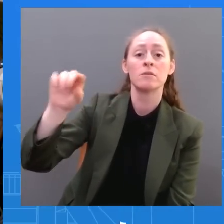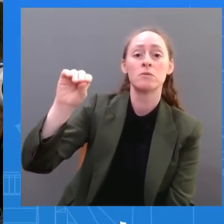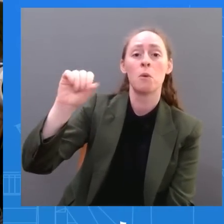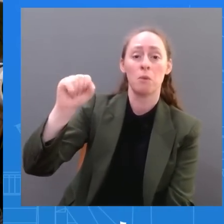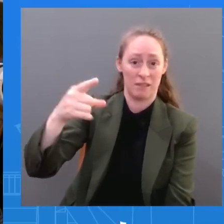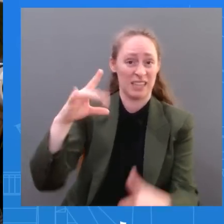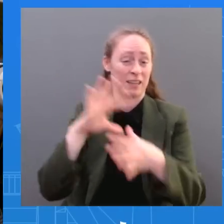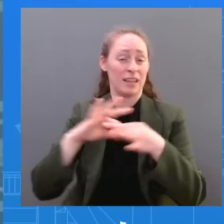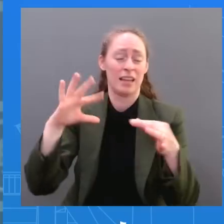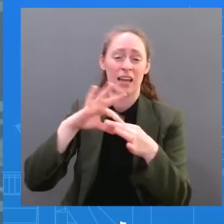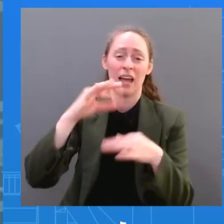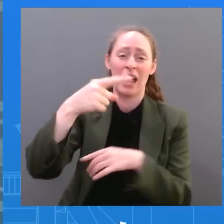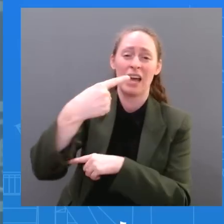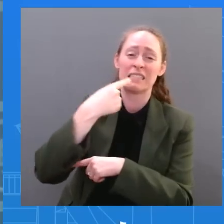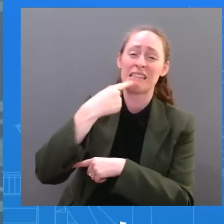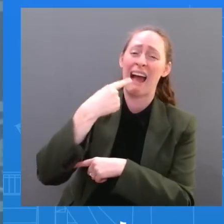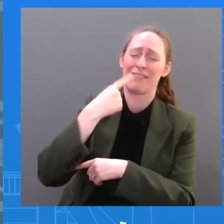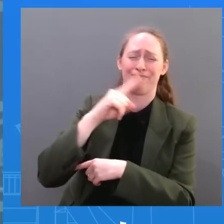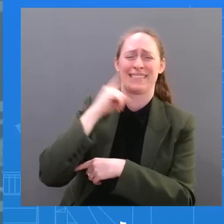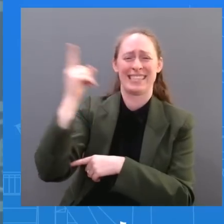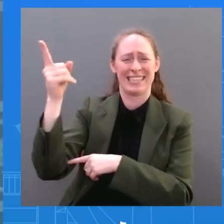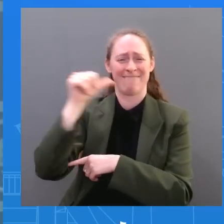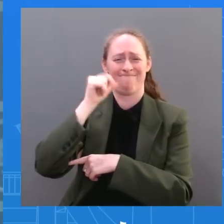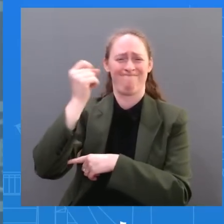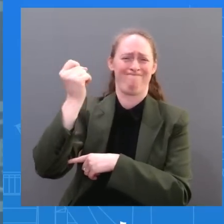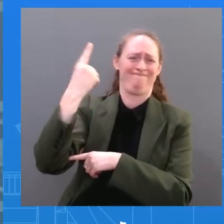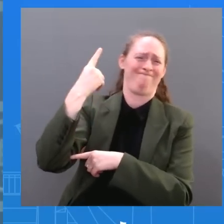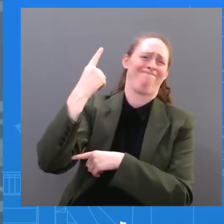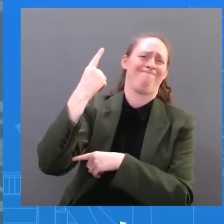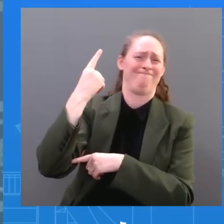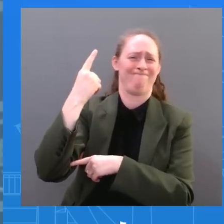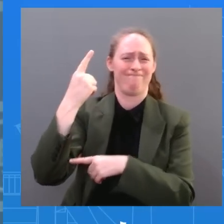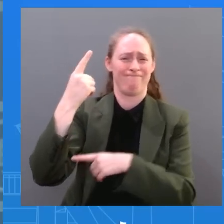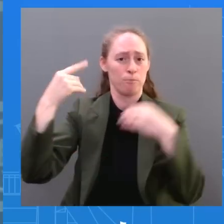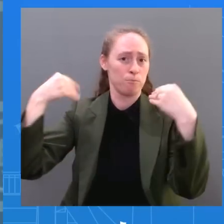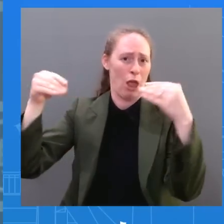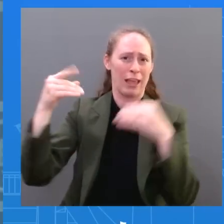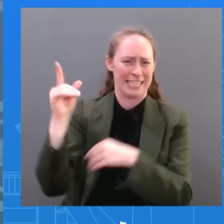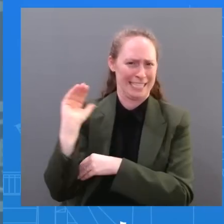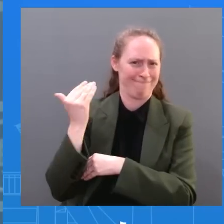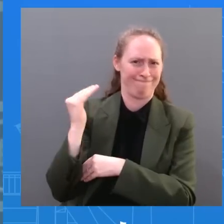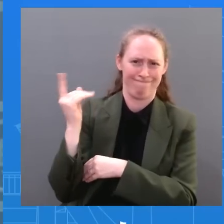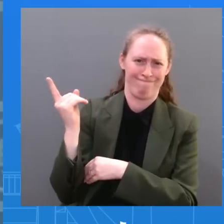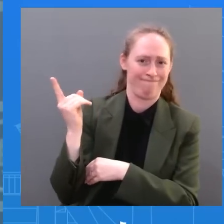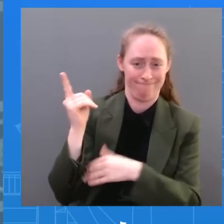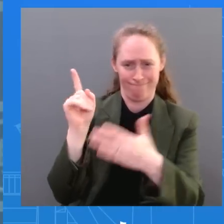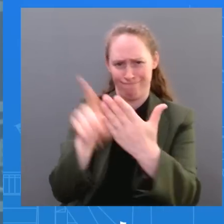Ms. Jean-Pierre: As you know, we completely disagree with Jeff Bezos. Look, we will continue to call on everyone